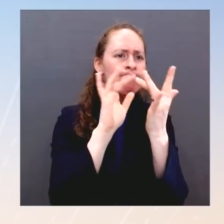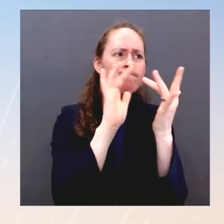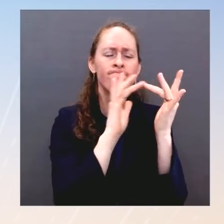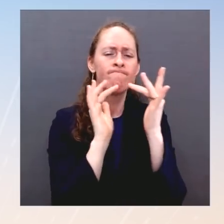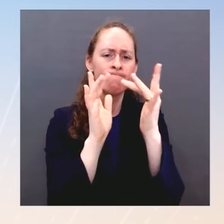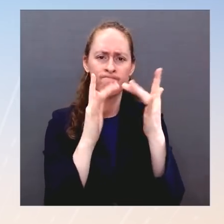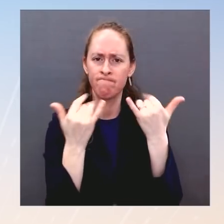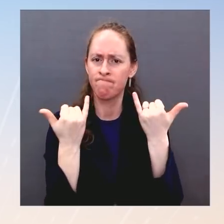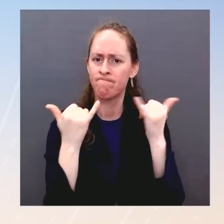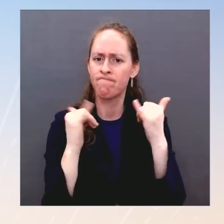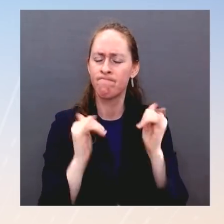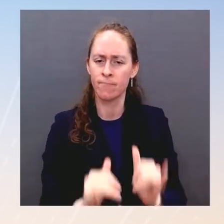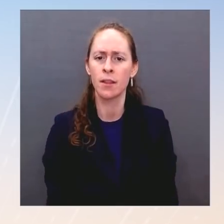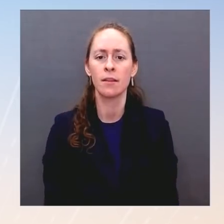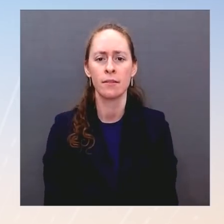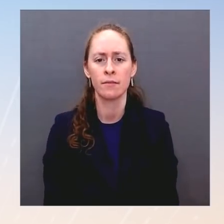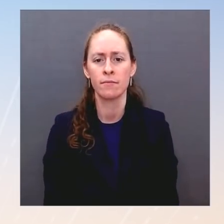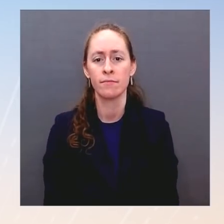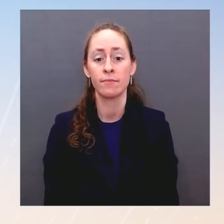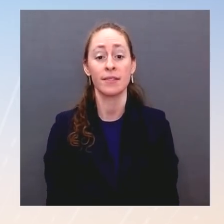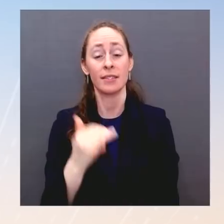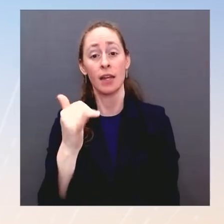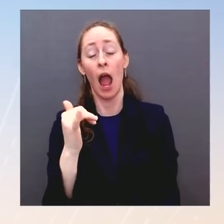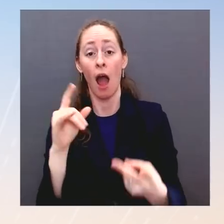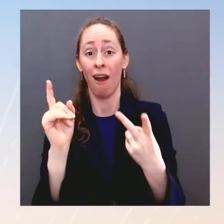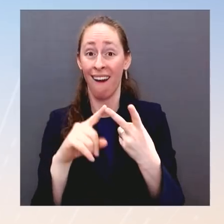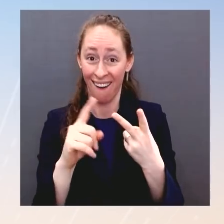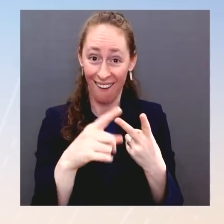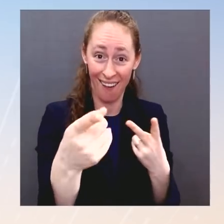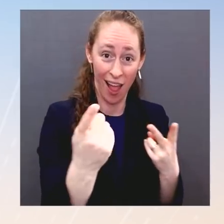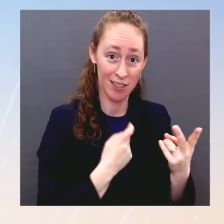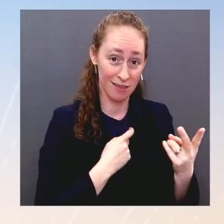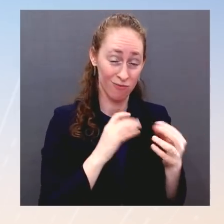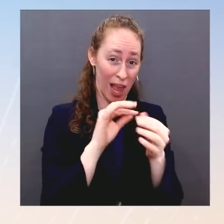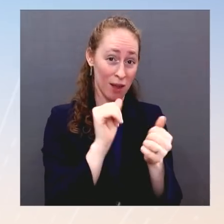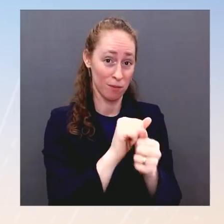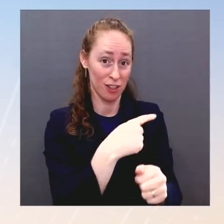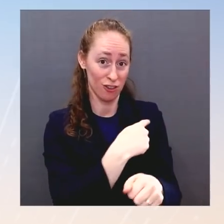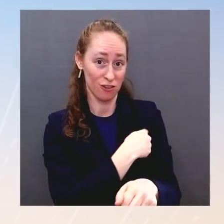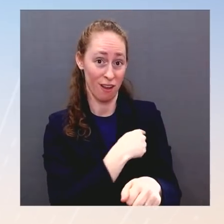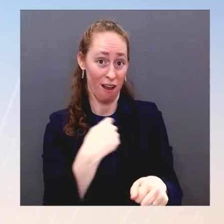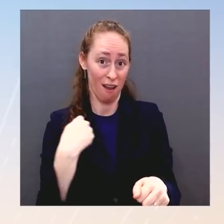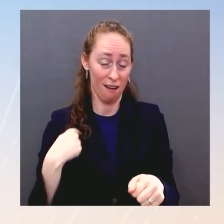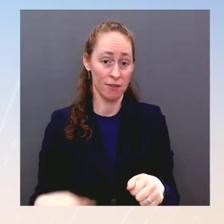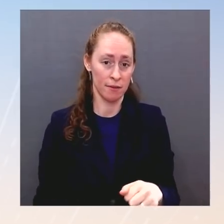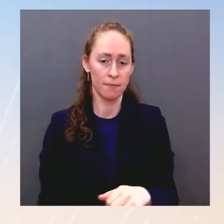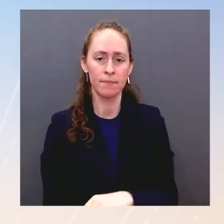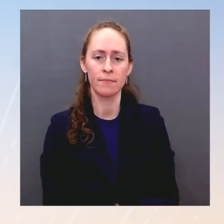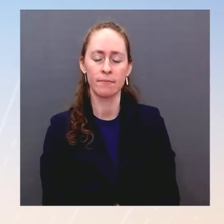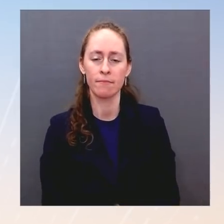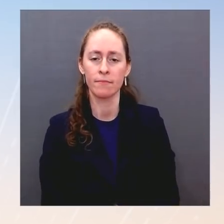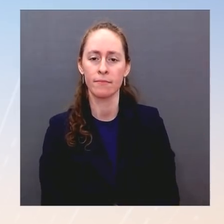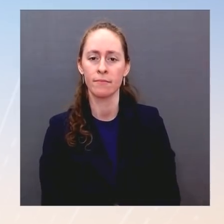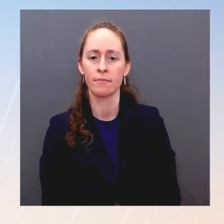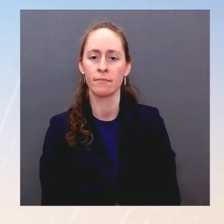I would say that the President's view, of course, is that now is the time for leaders of the world to not just speak out clearly against